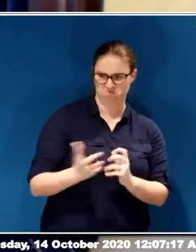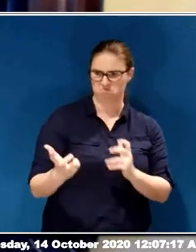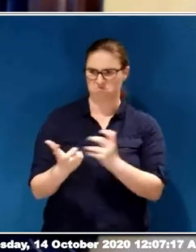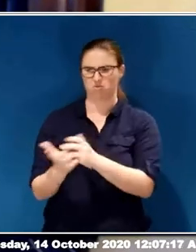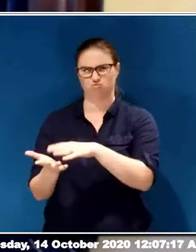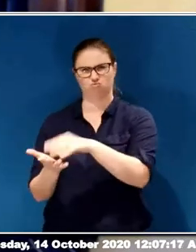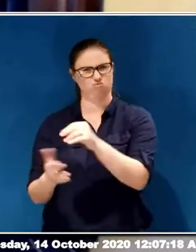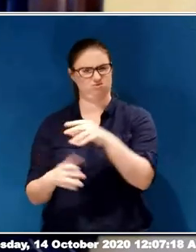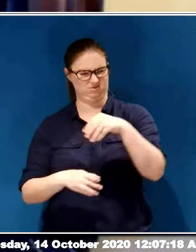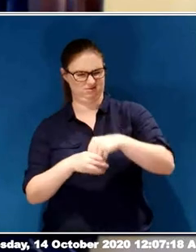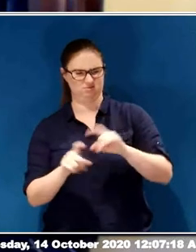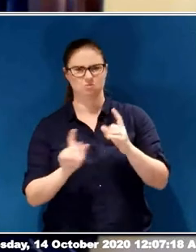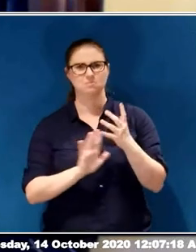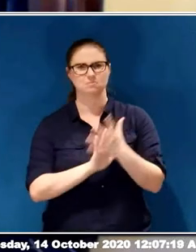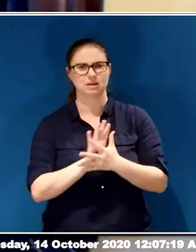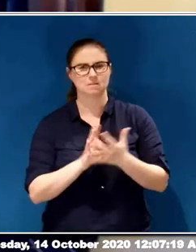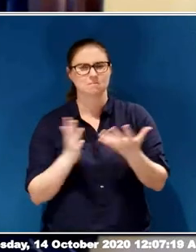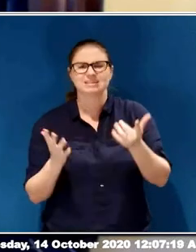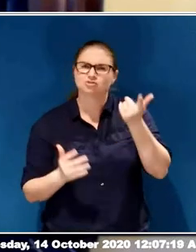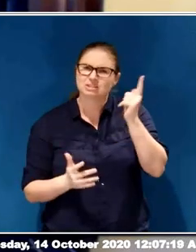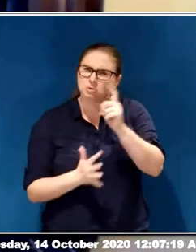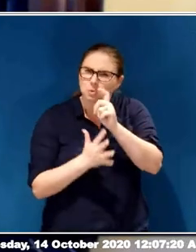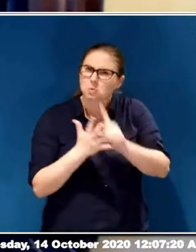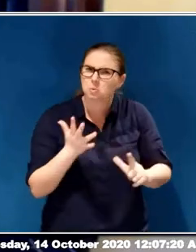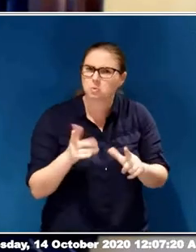taken both by teachers and by schools.